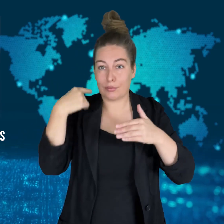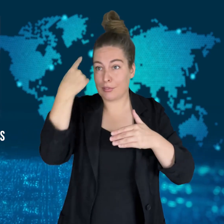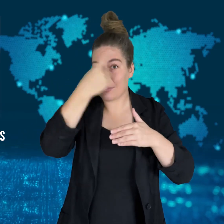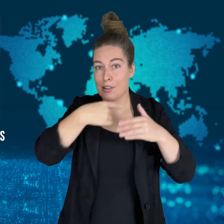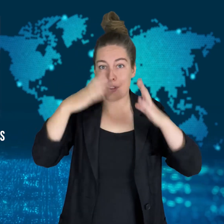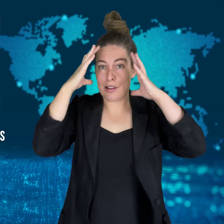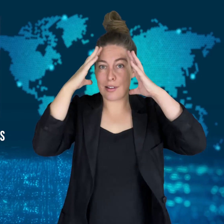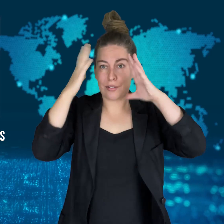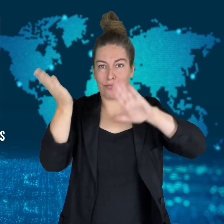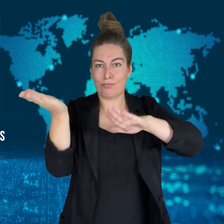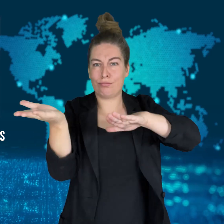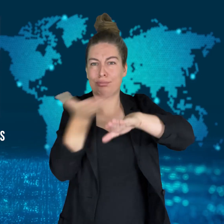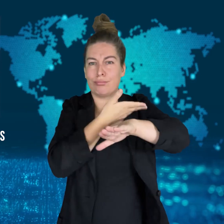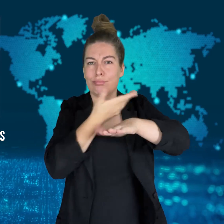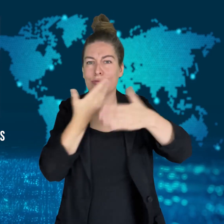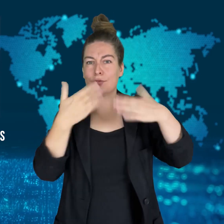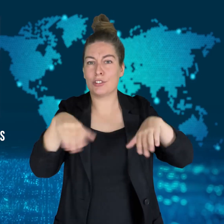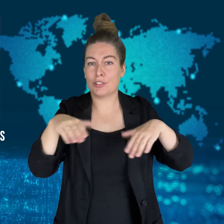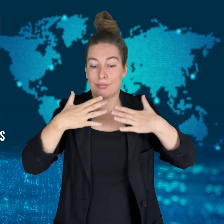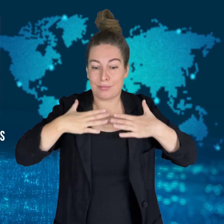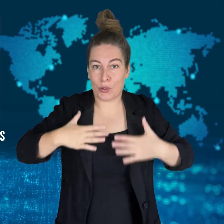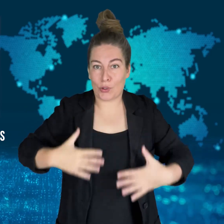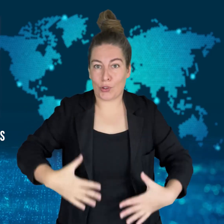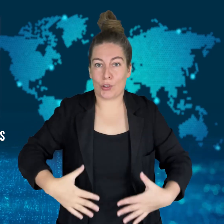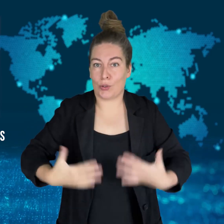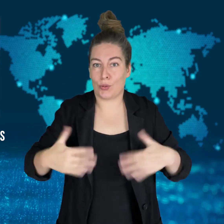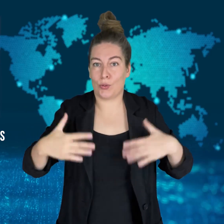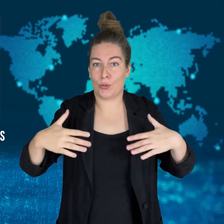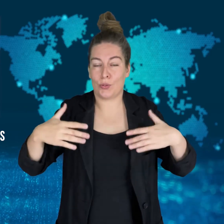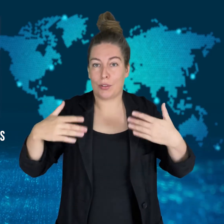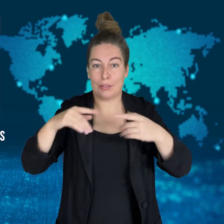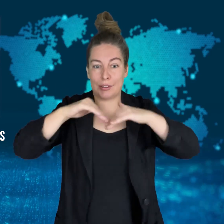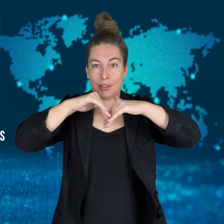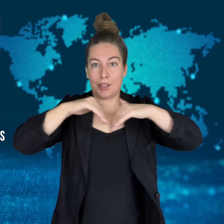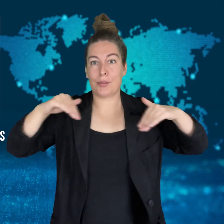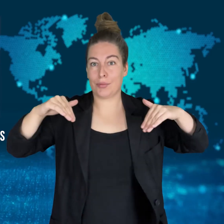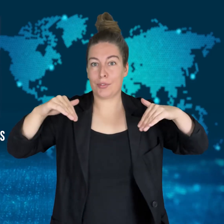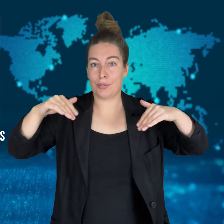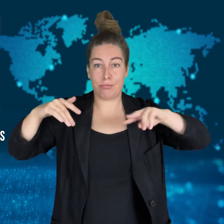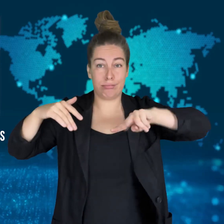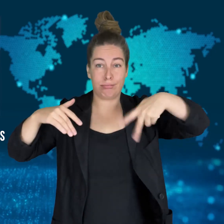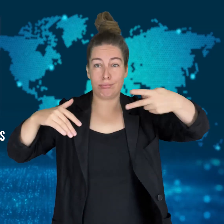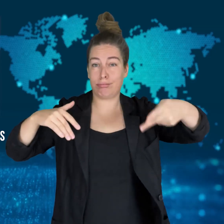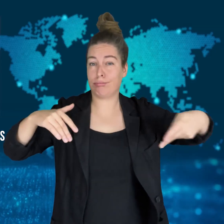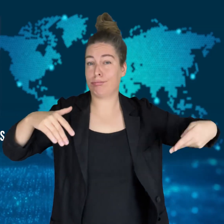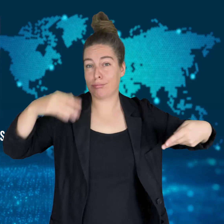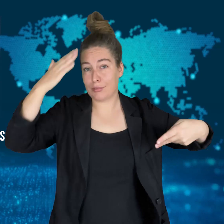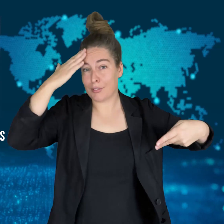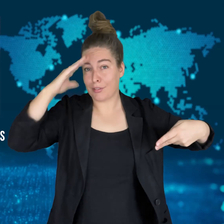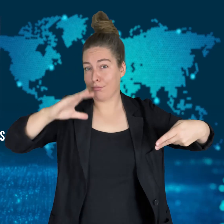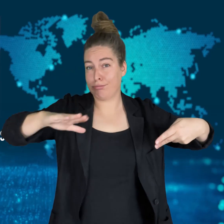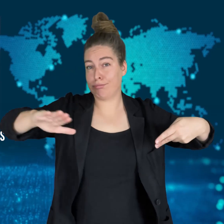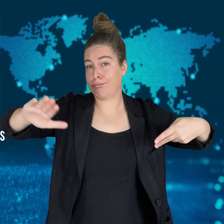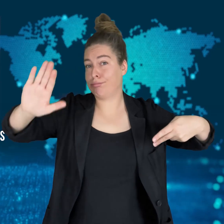As he began to glide following his free dive, the plane descended.